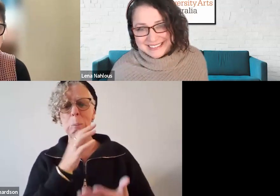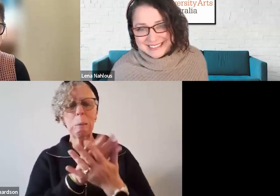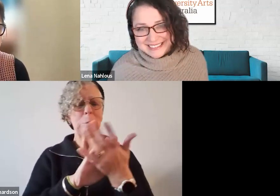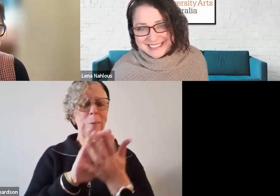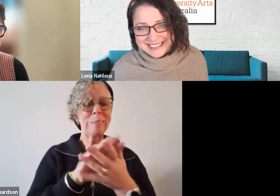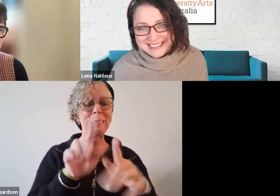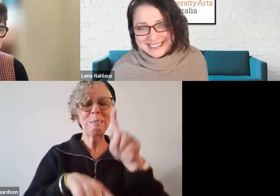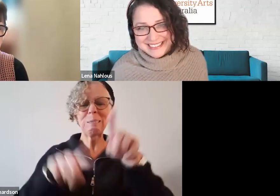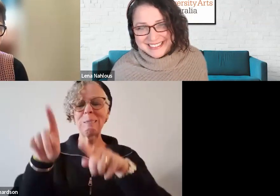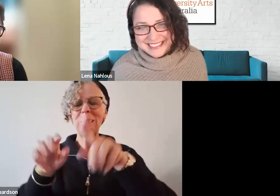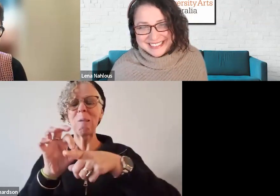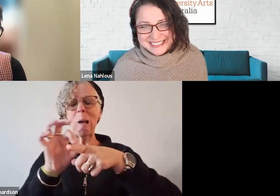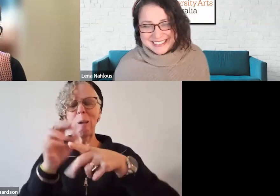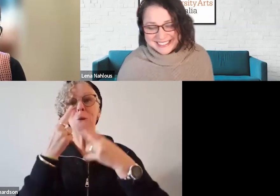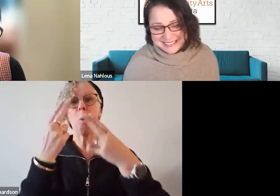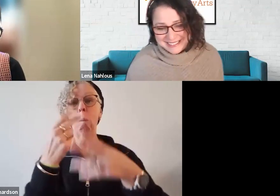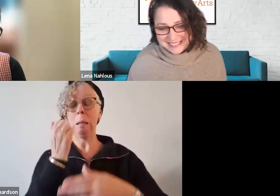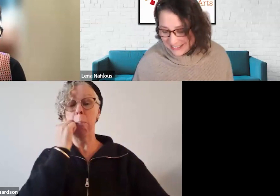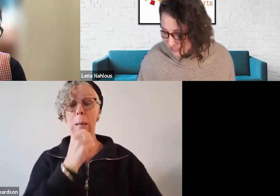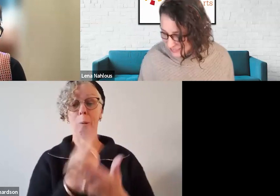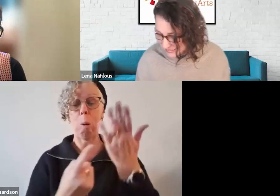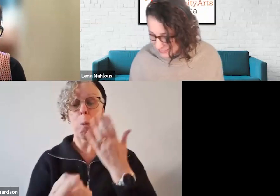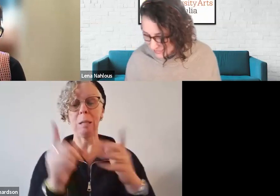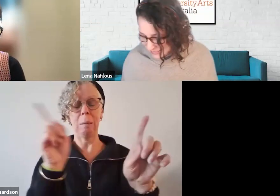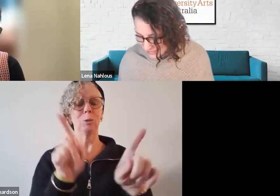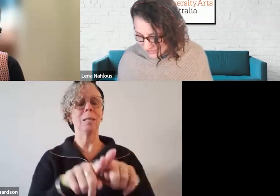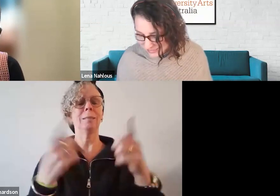I'm usually all in black. Thank you for having me.